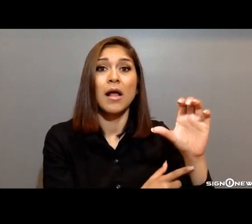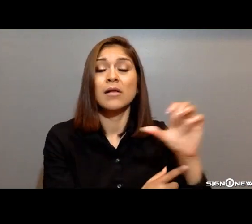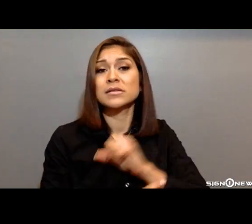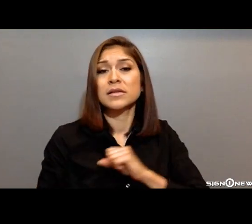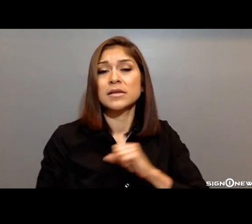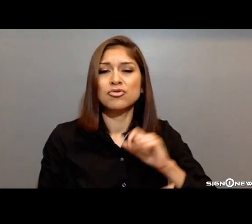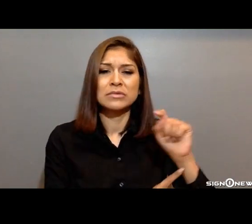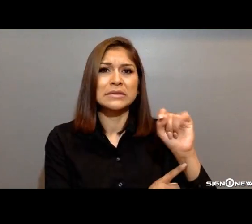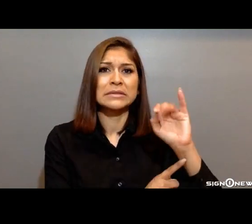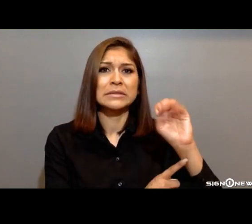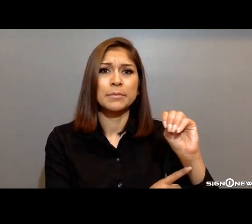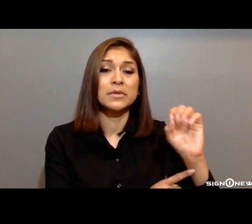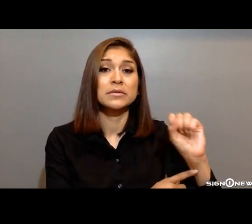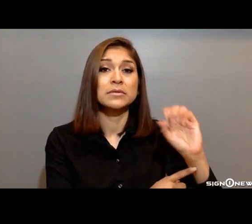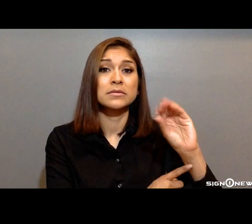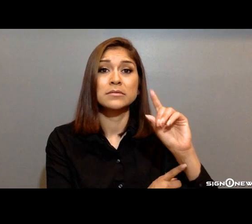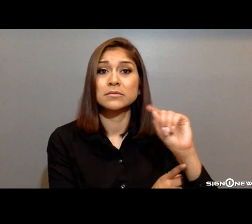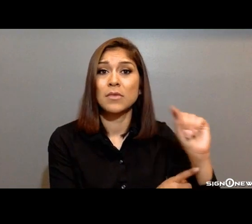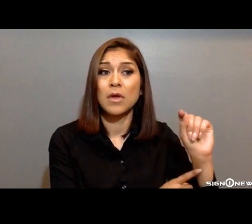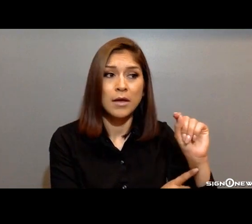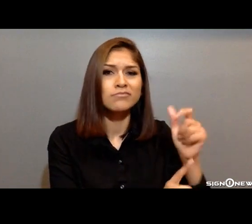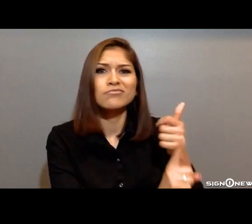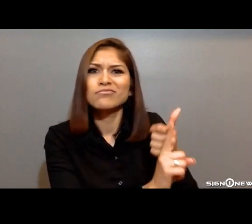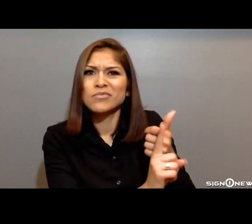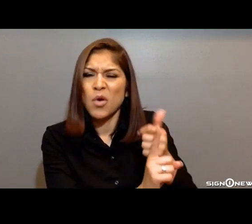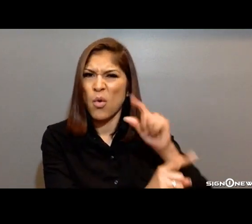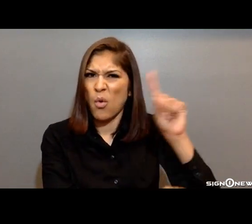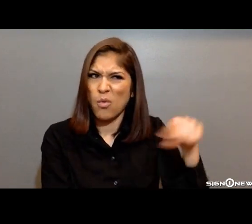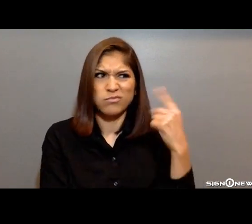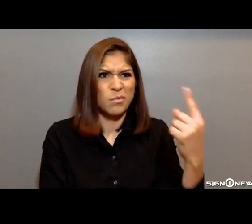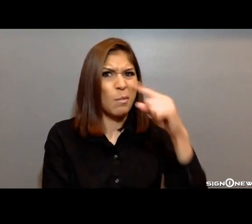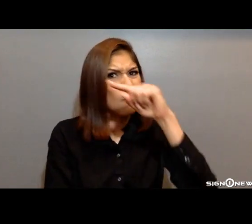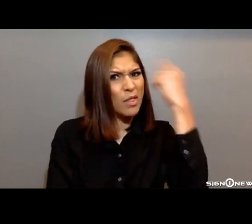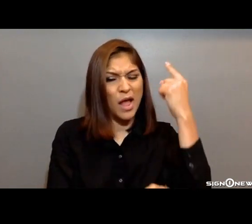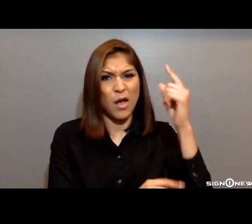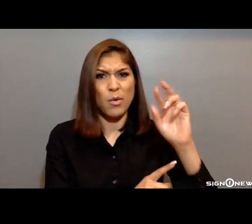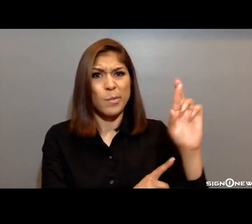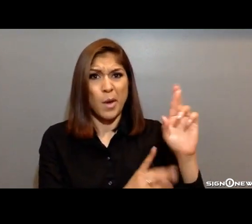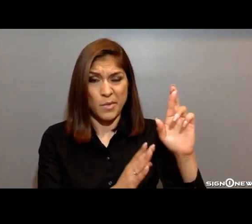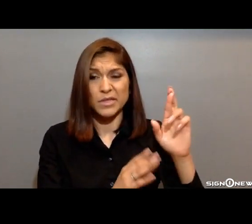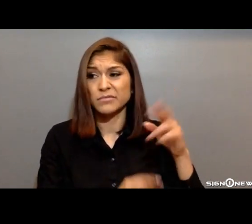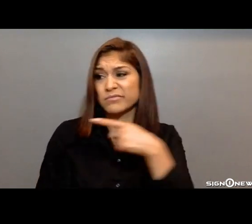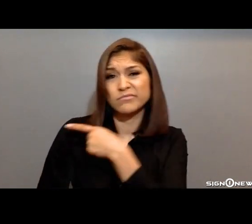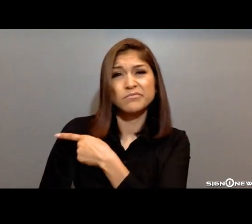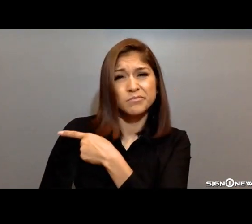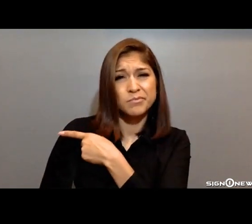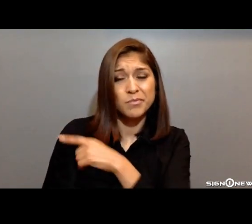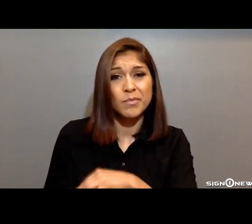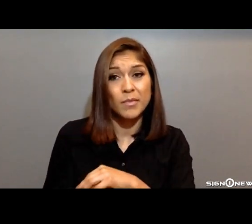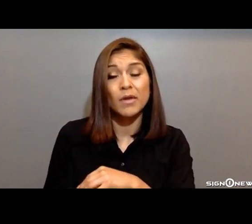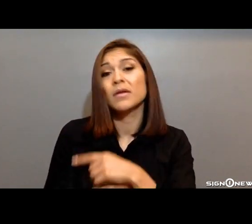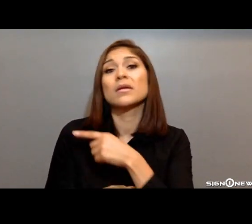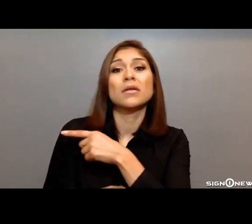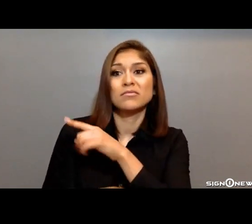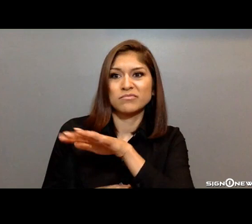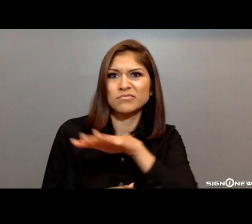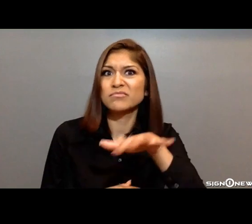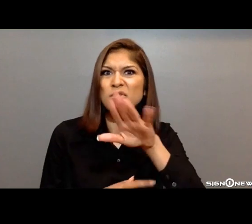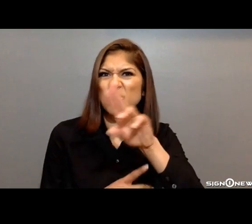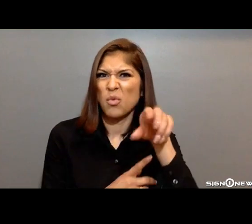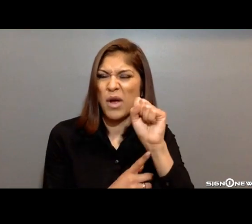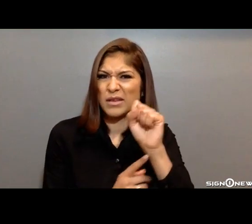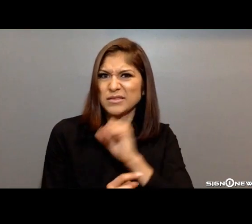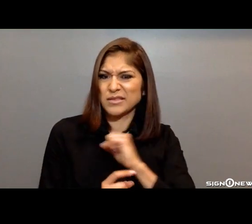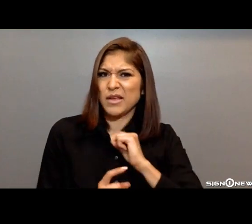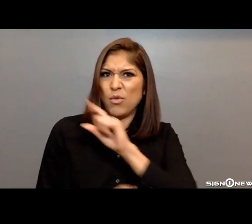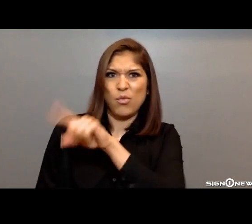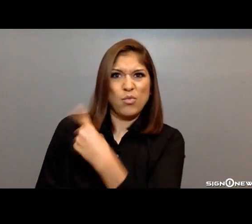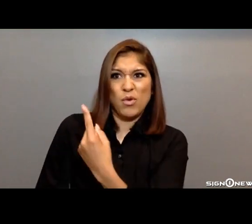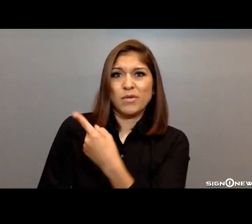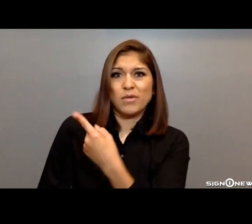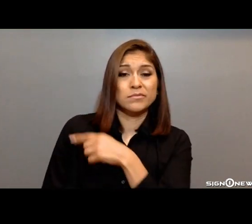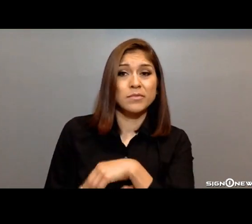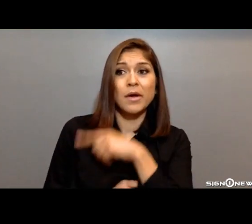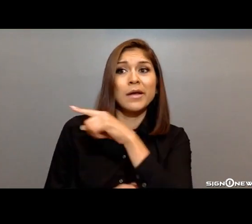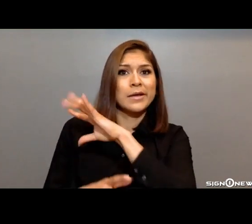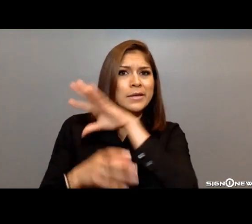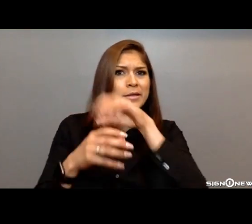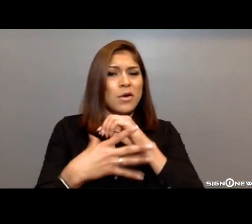Senator Tim Scott of South Carolina, the only black Republican in the US Senate, is part